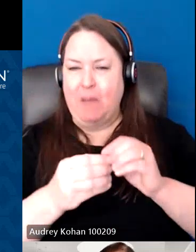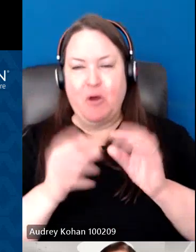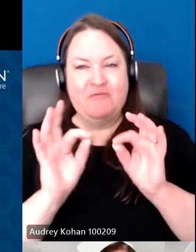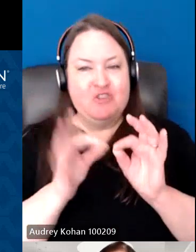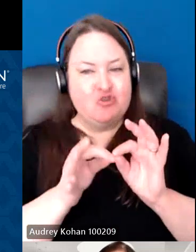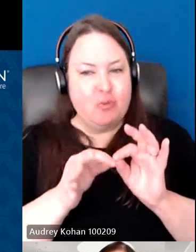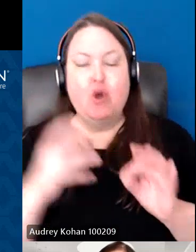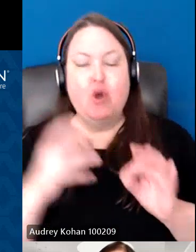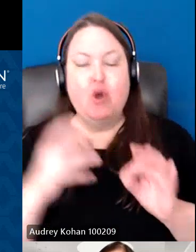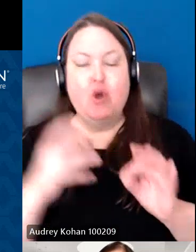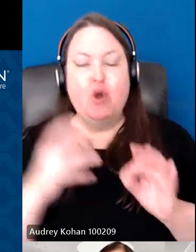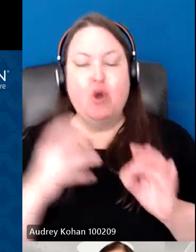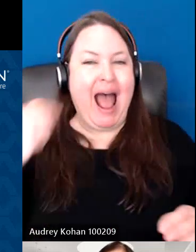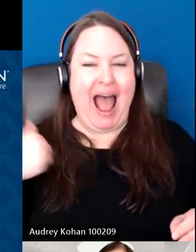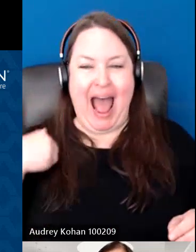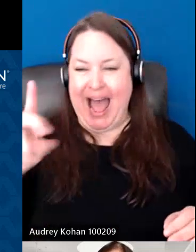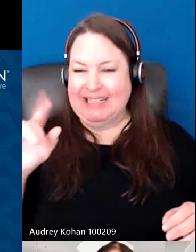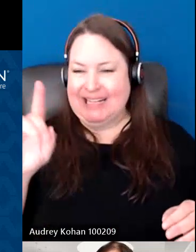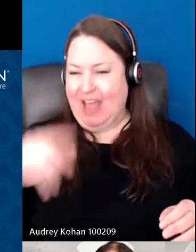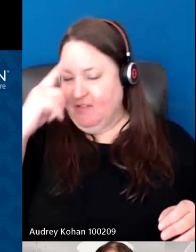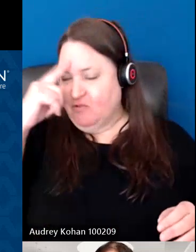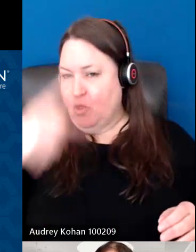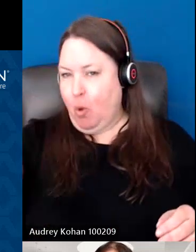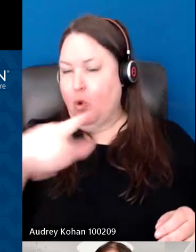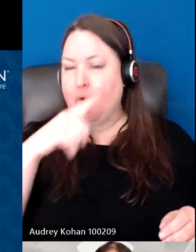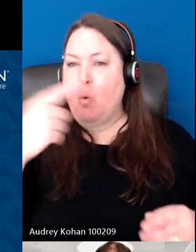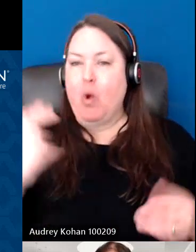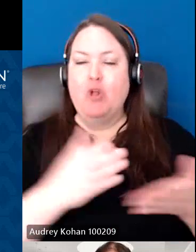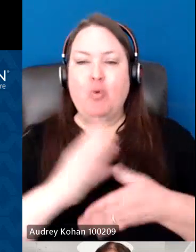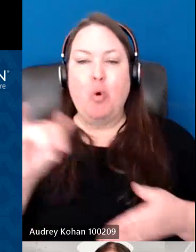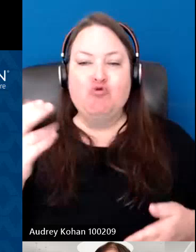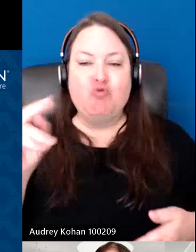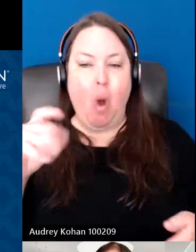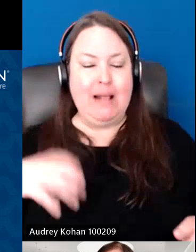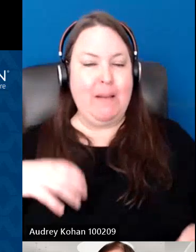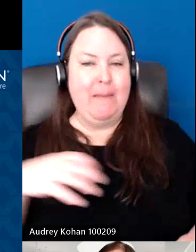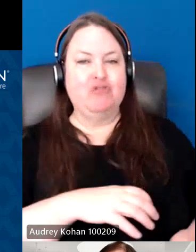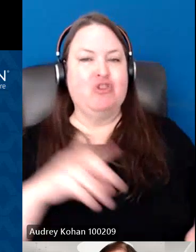the reason that I did that for those of you that gone through Joint Commission or DMV if a joint